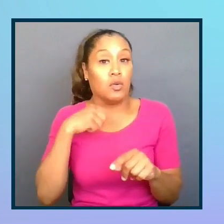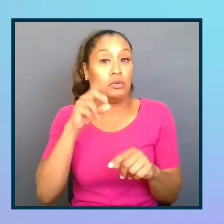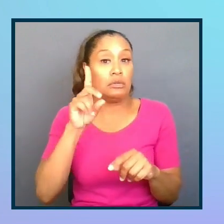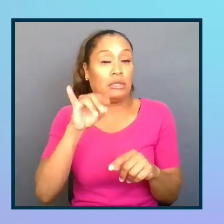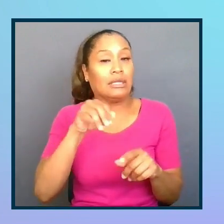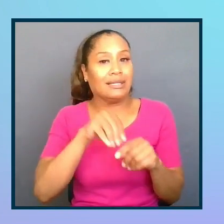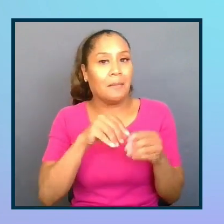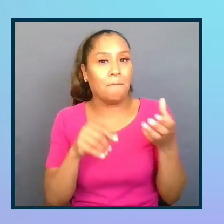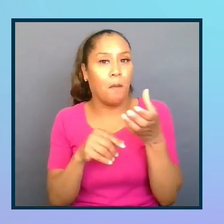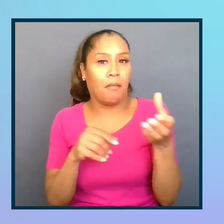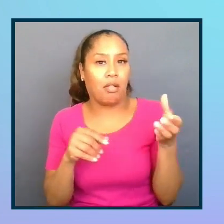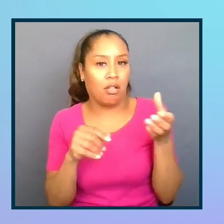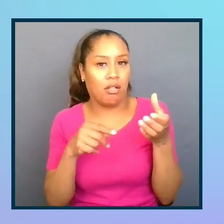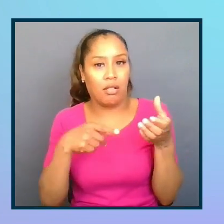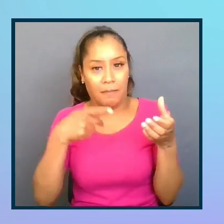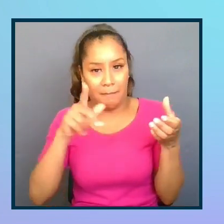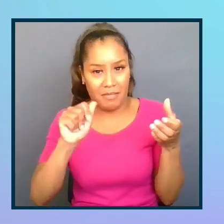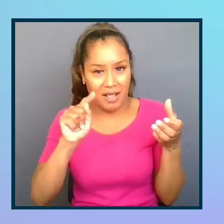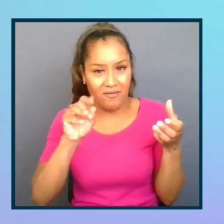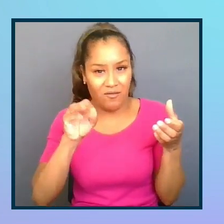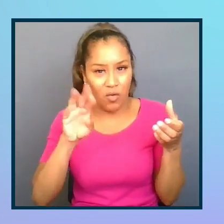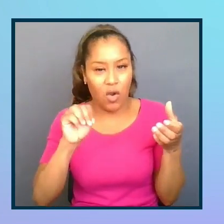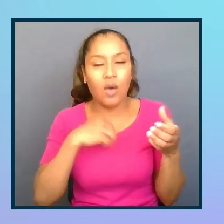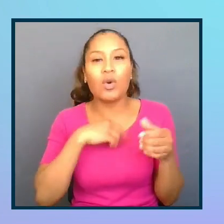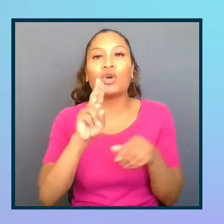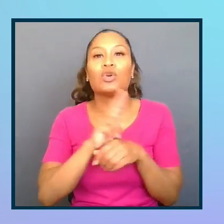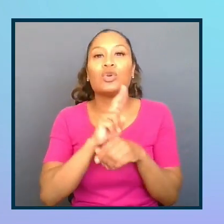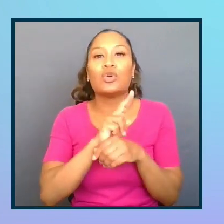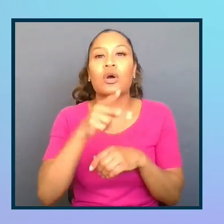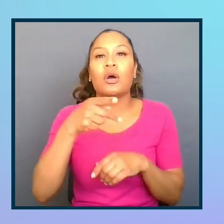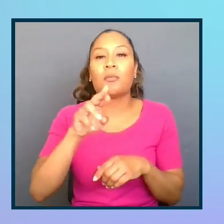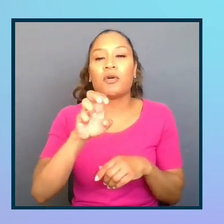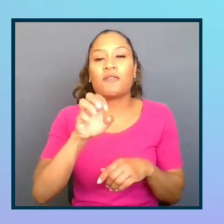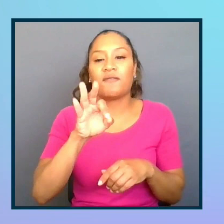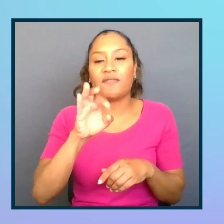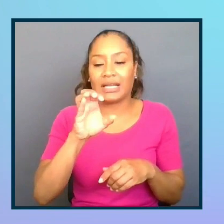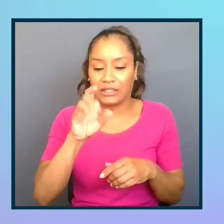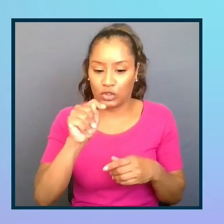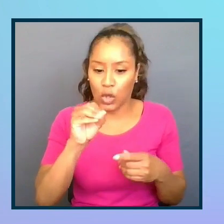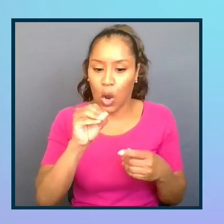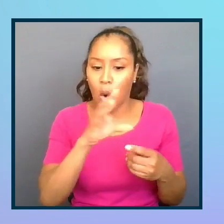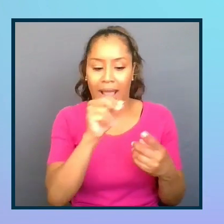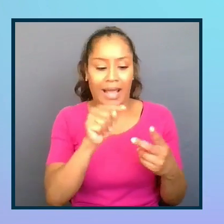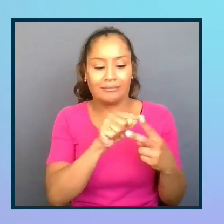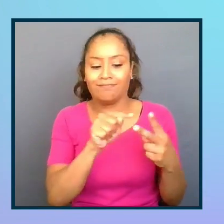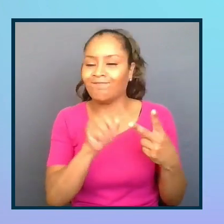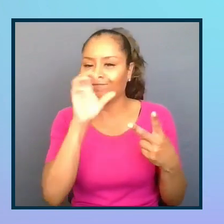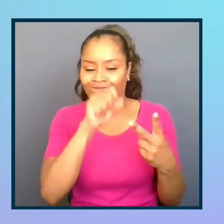We've made use of Applitools and Perfecto to include some aspects of accessibility in